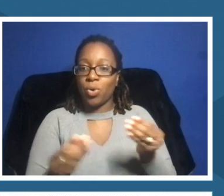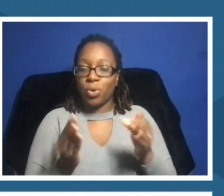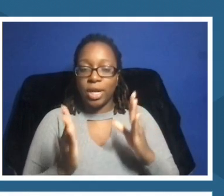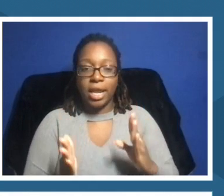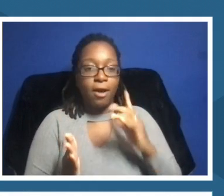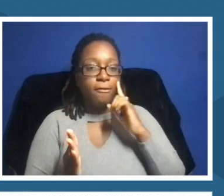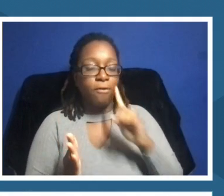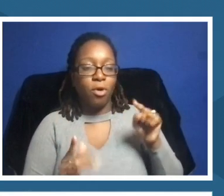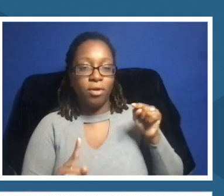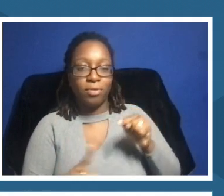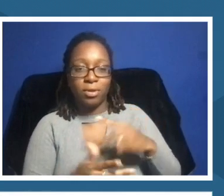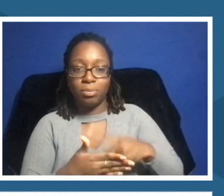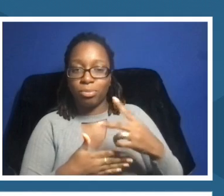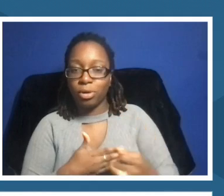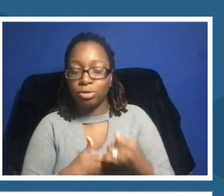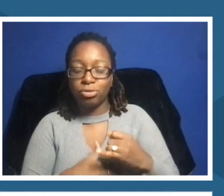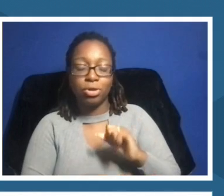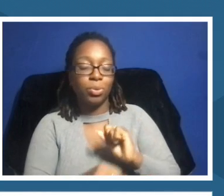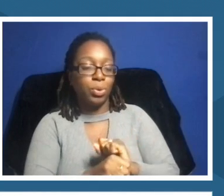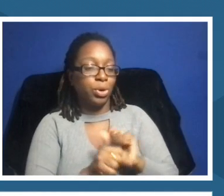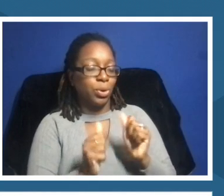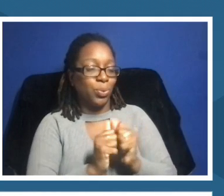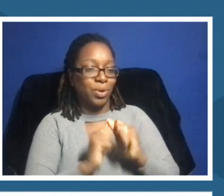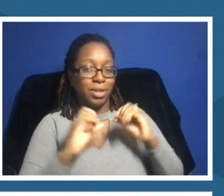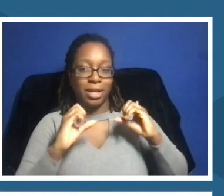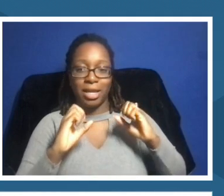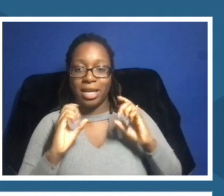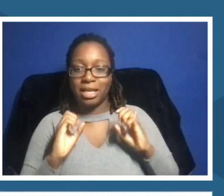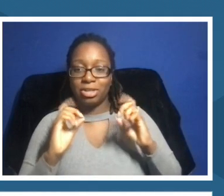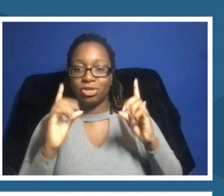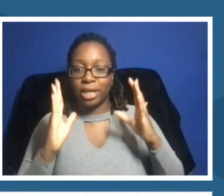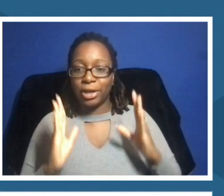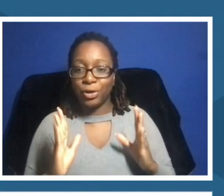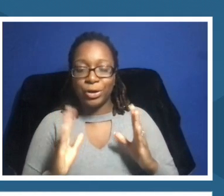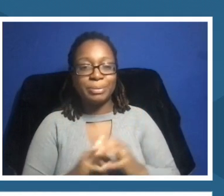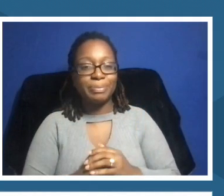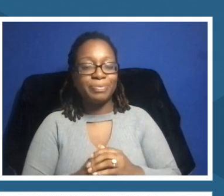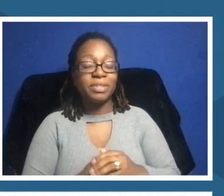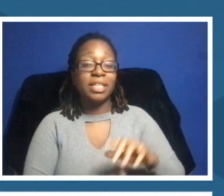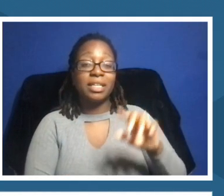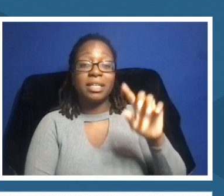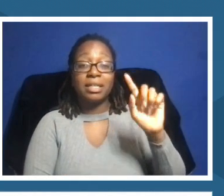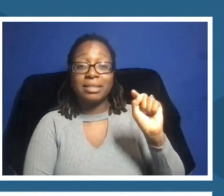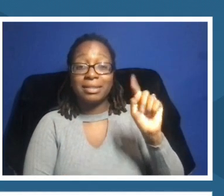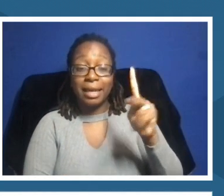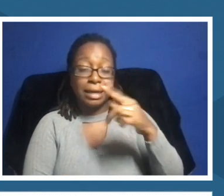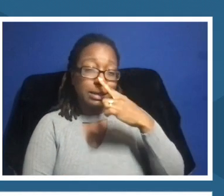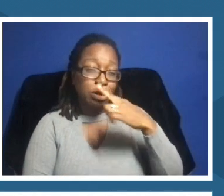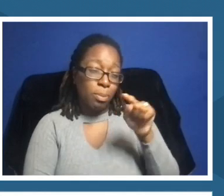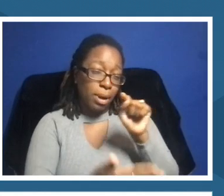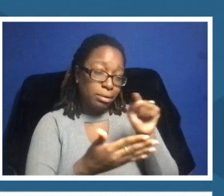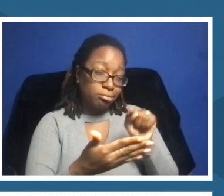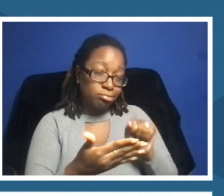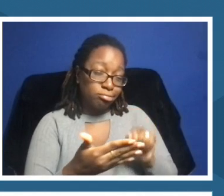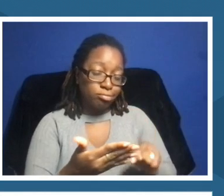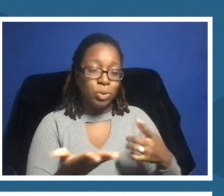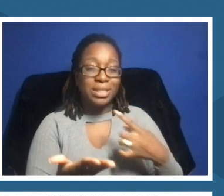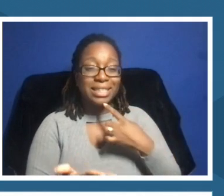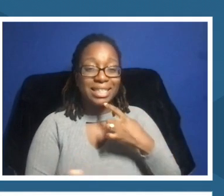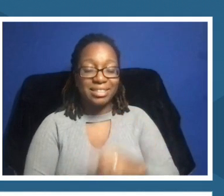working with educators in this series this really rings true so tk um could you read this out loud for us please